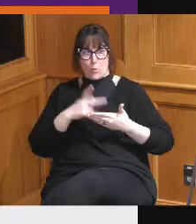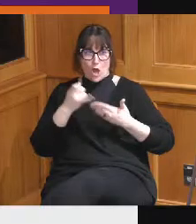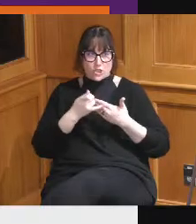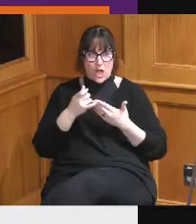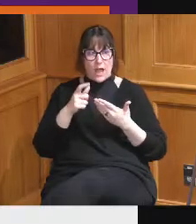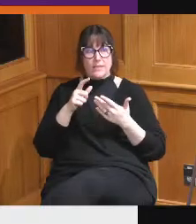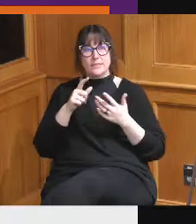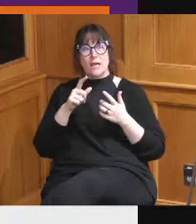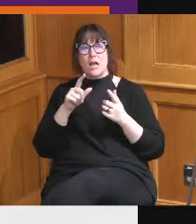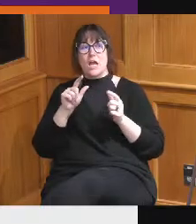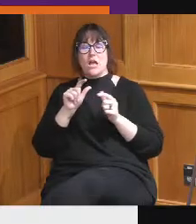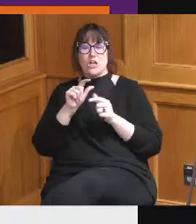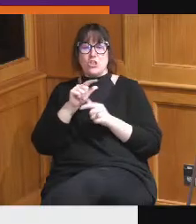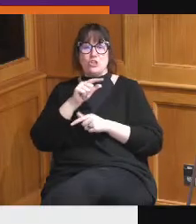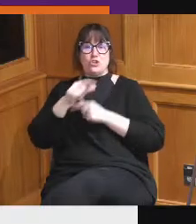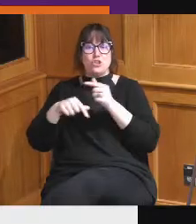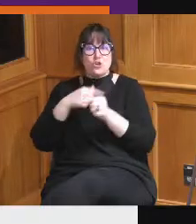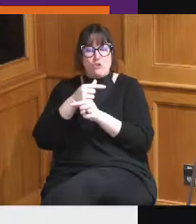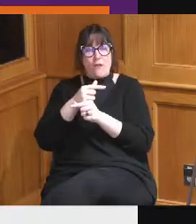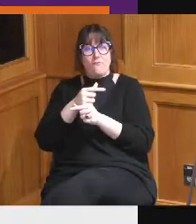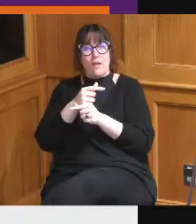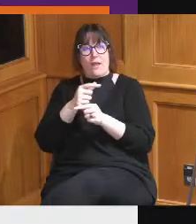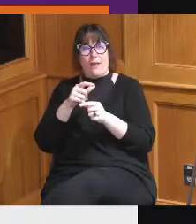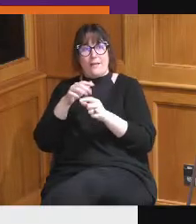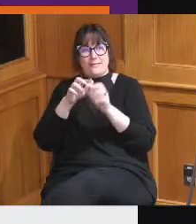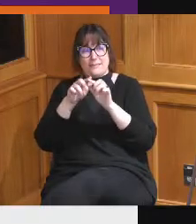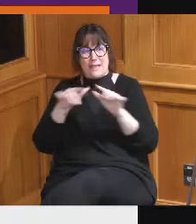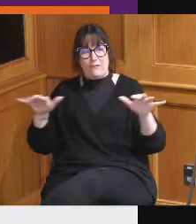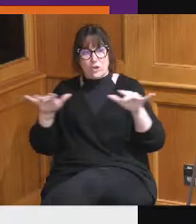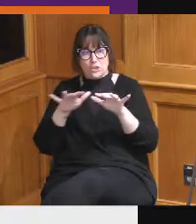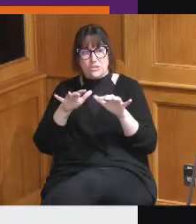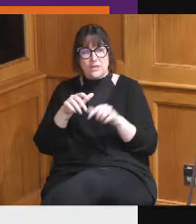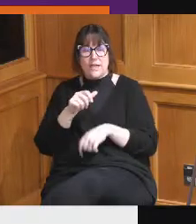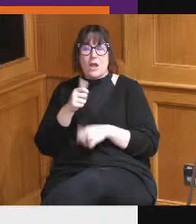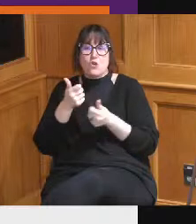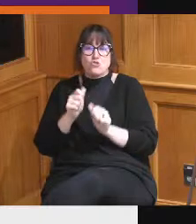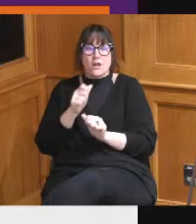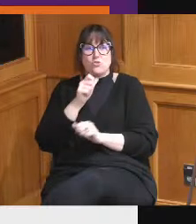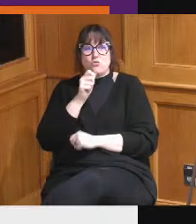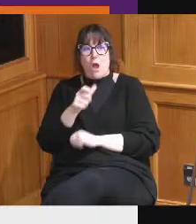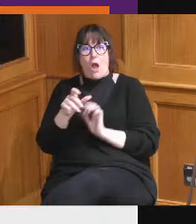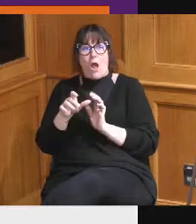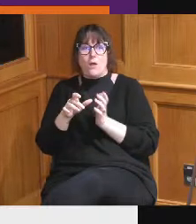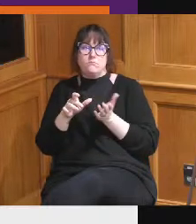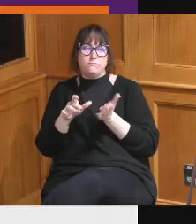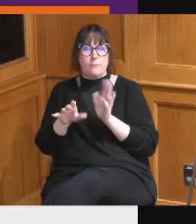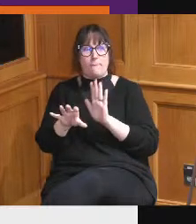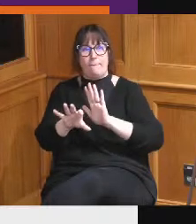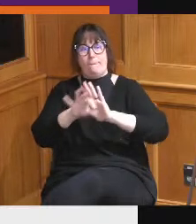not simply only doing tax credit projects that really only the biggest developers can do focusing